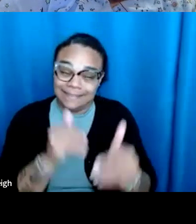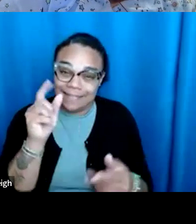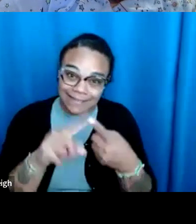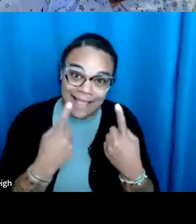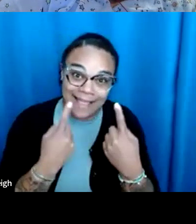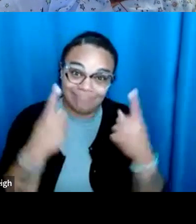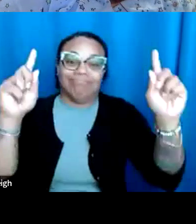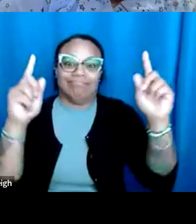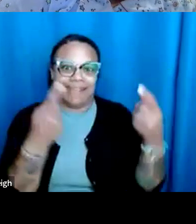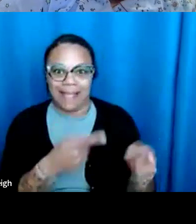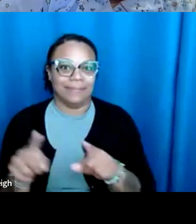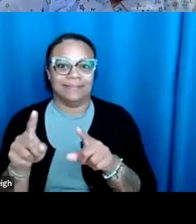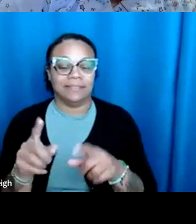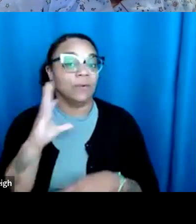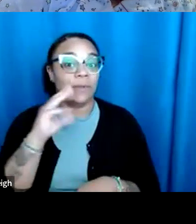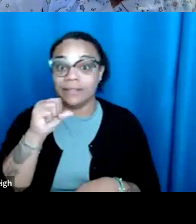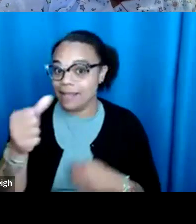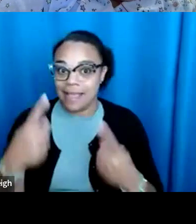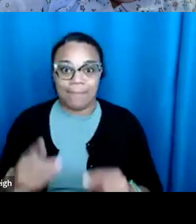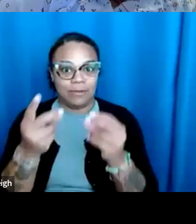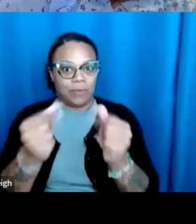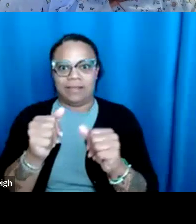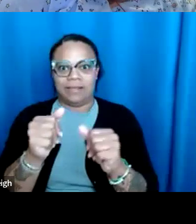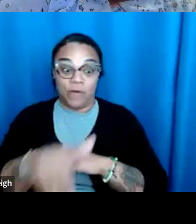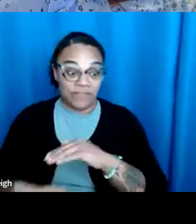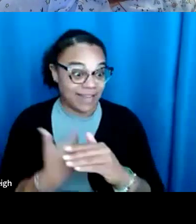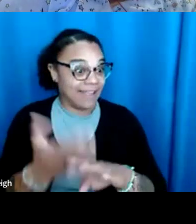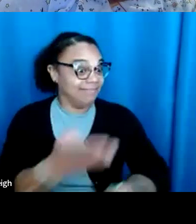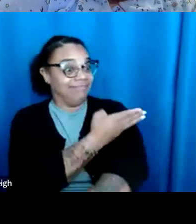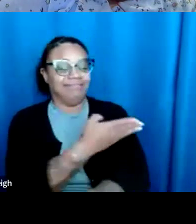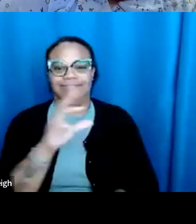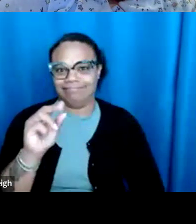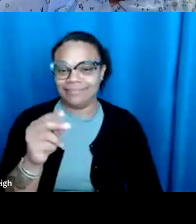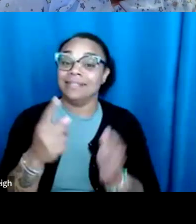but you have to stick with it for years sometimes, but it's worth it in the end.